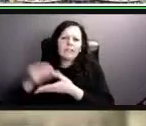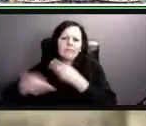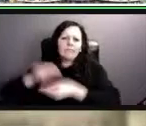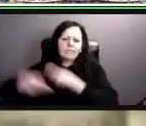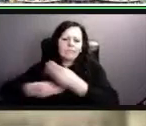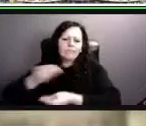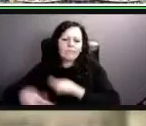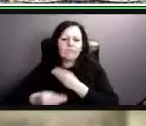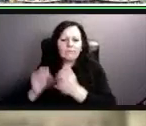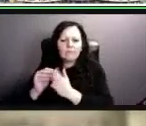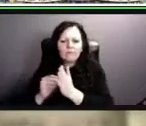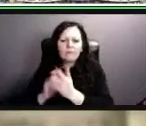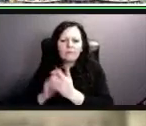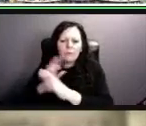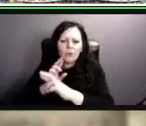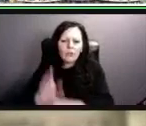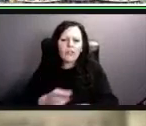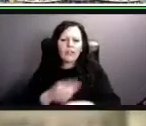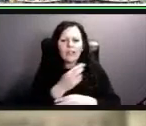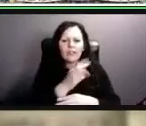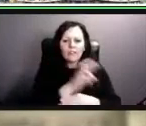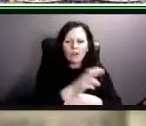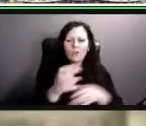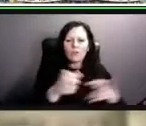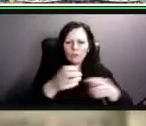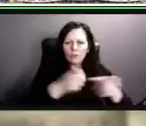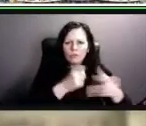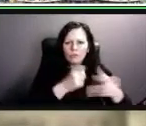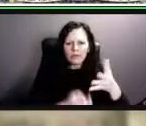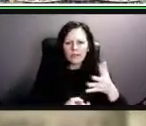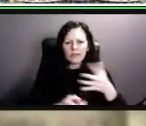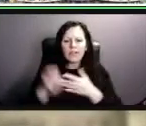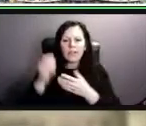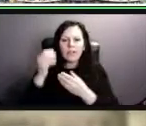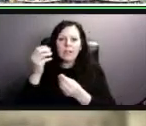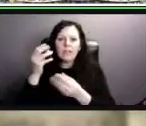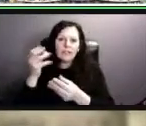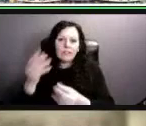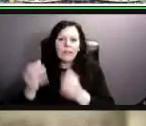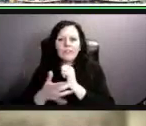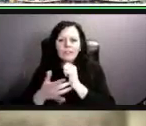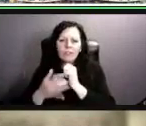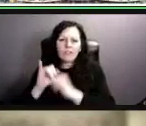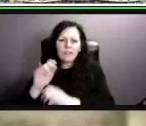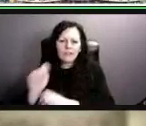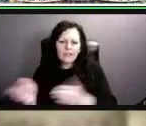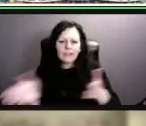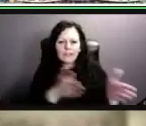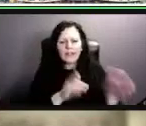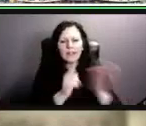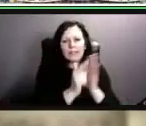ACCOUNTING REPORTING AND